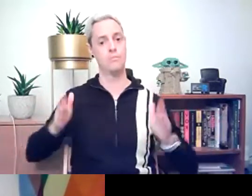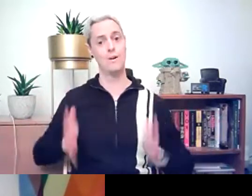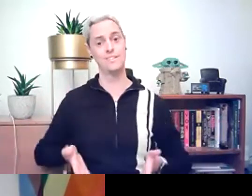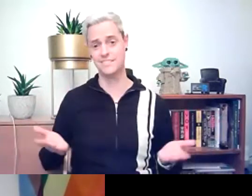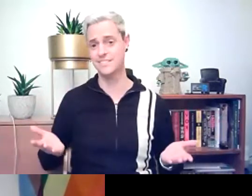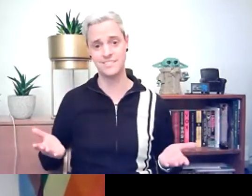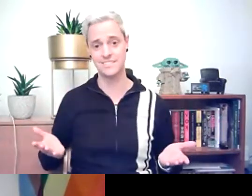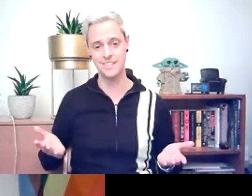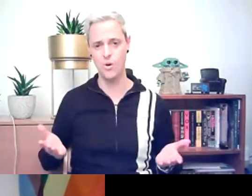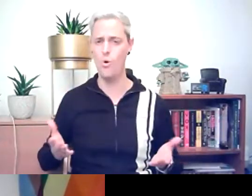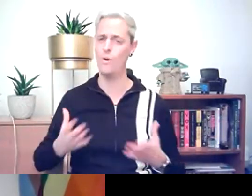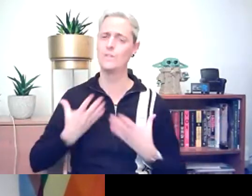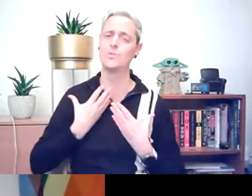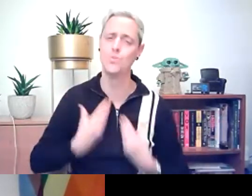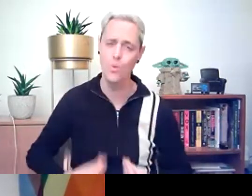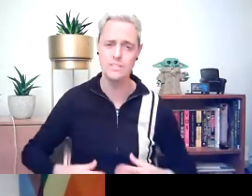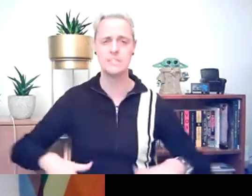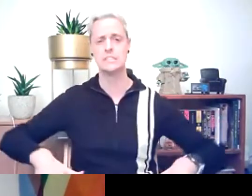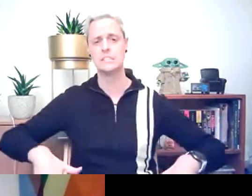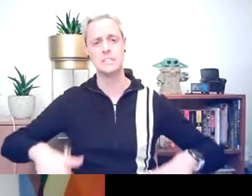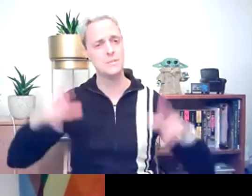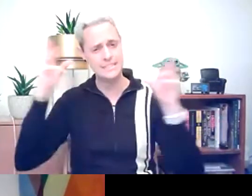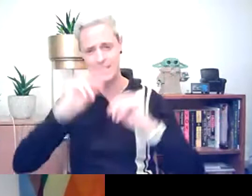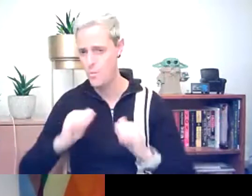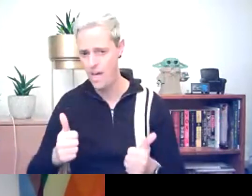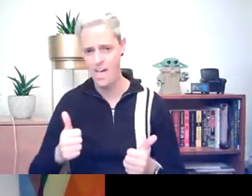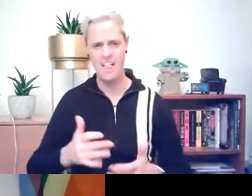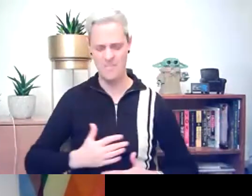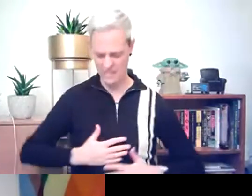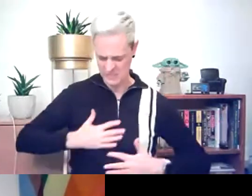and you're not sleeping, and you feel sick all the time you know those sorts of things